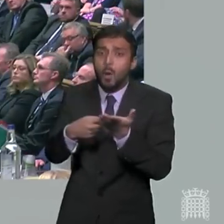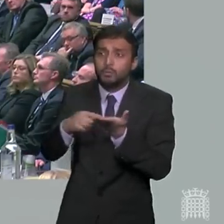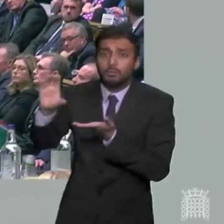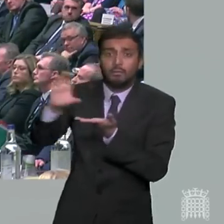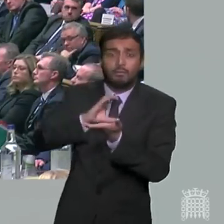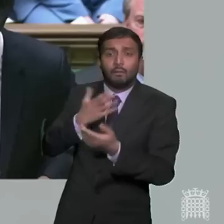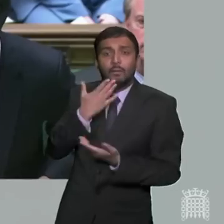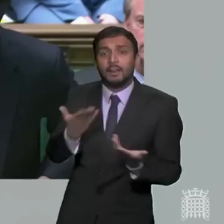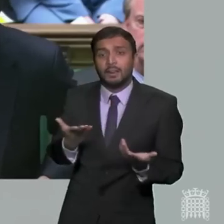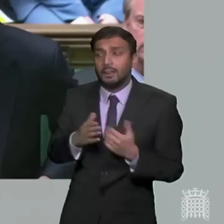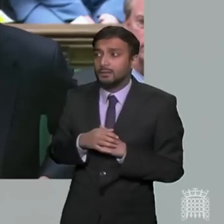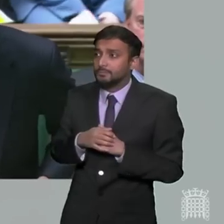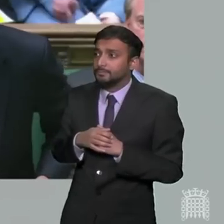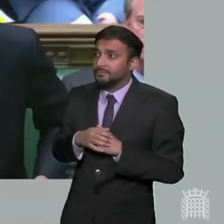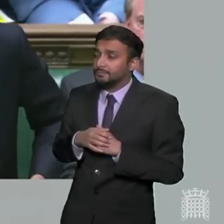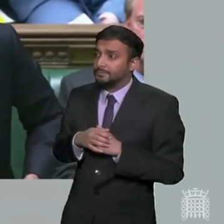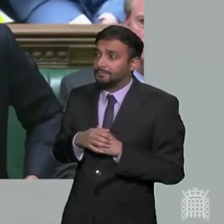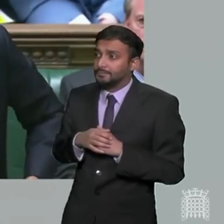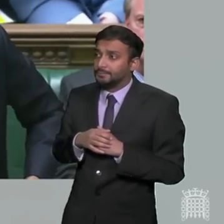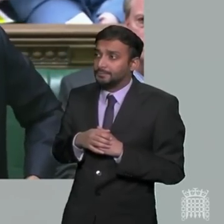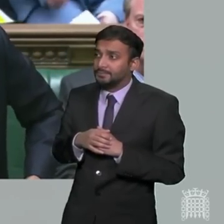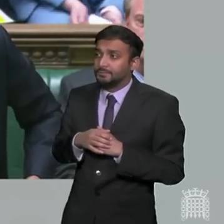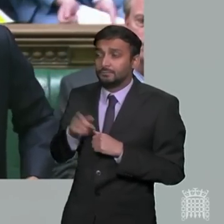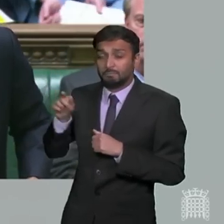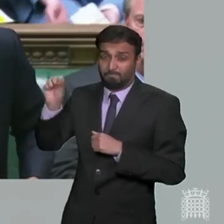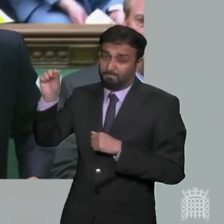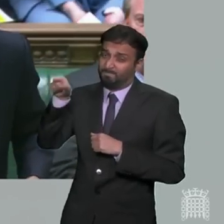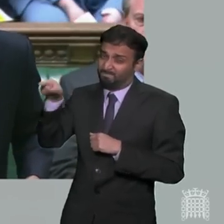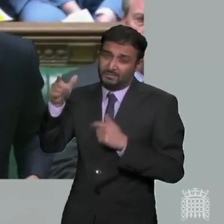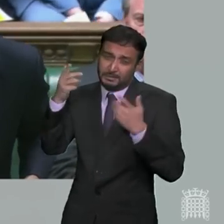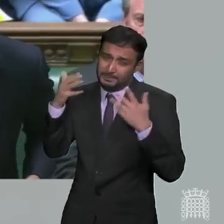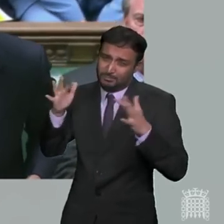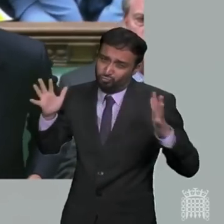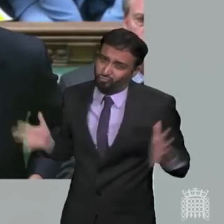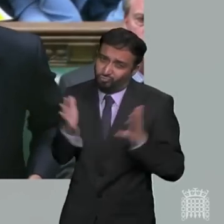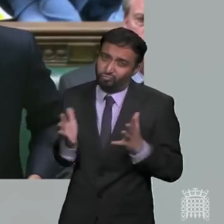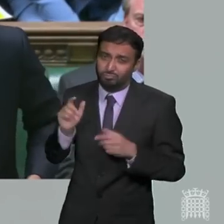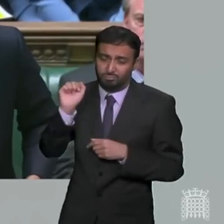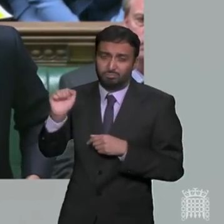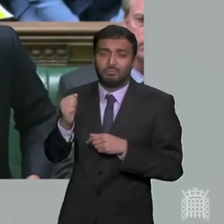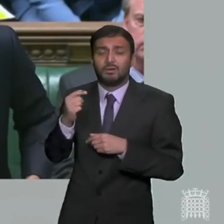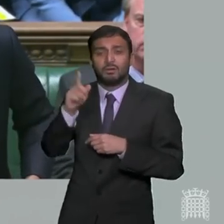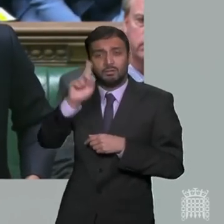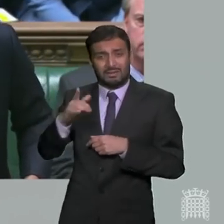Friend has consistently and rightly championed her rural constituents, making sure they get access to the energy support that we are providing.